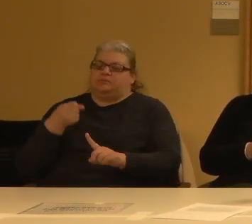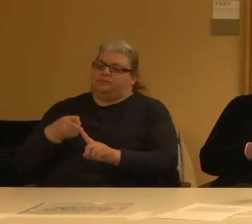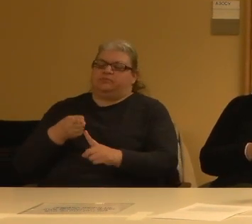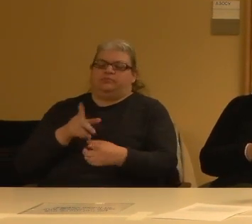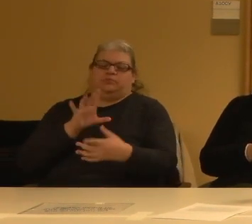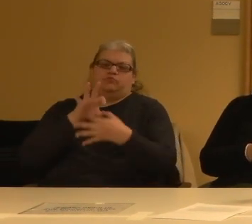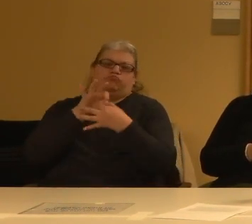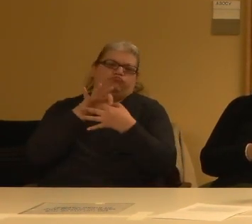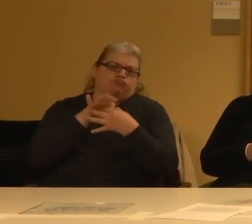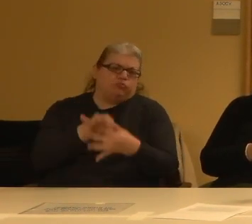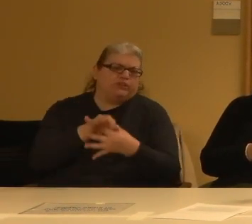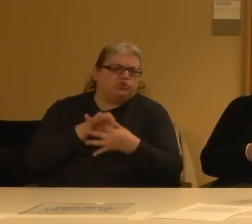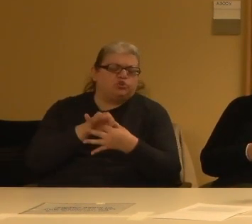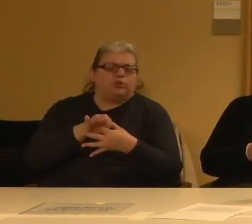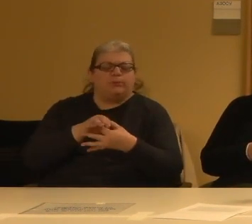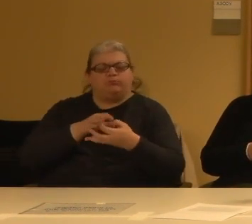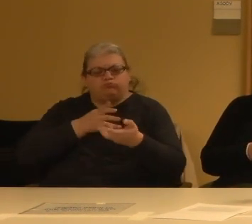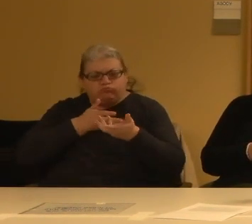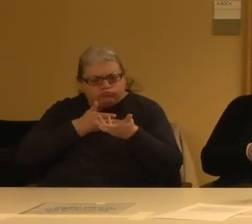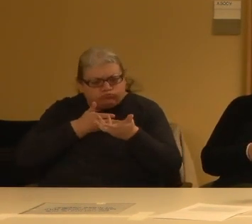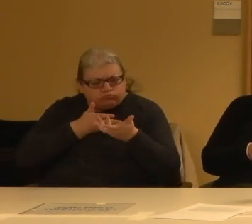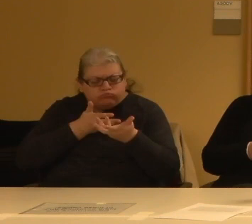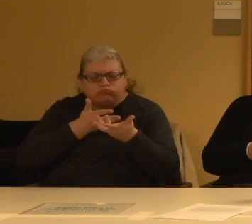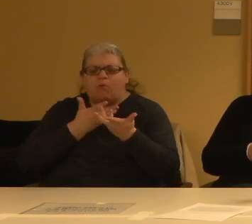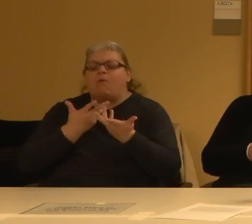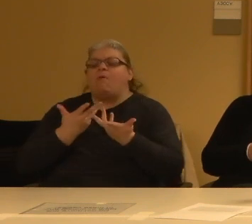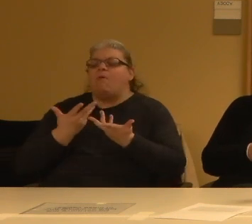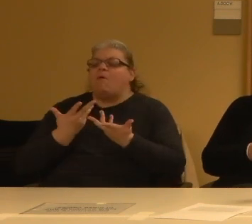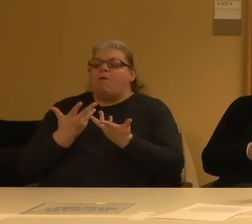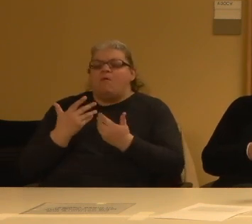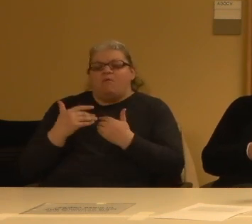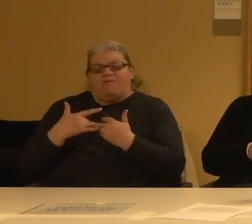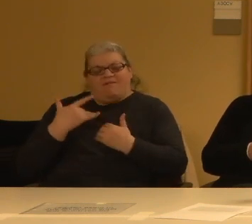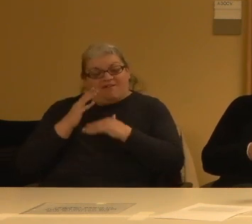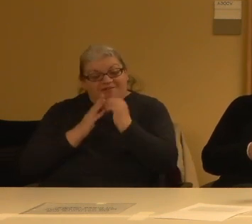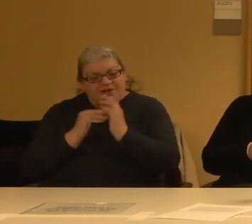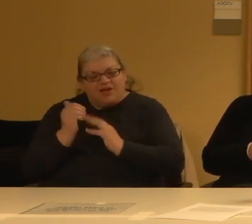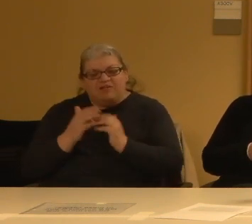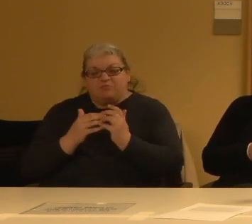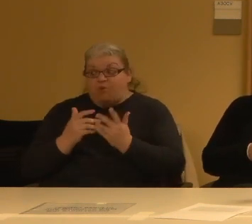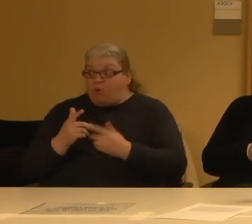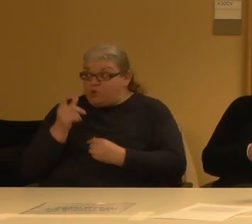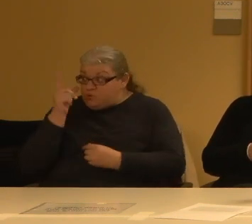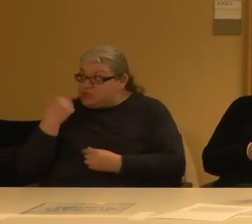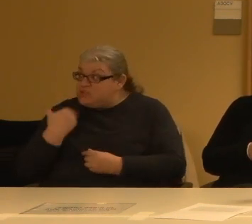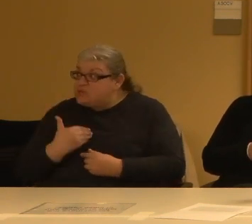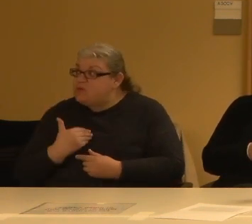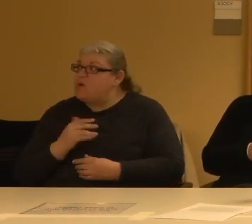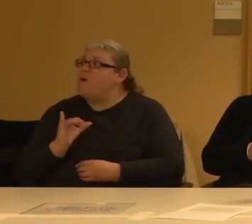It's about making writers feel like you are listening to them, and fundamentally that you are in service of their work.